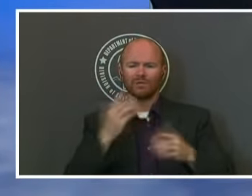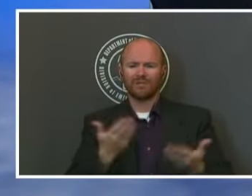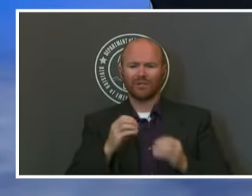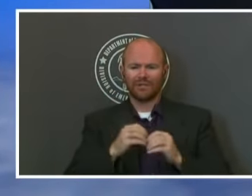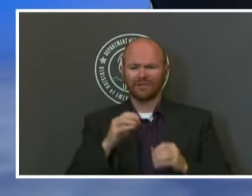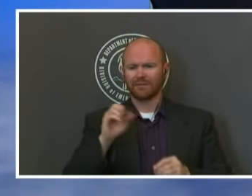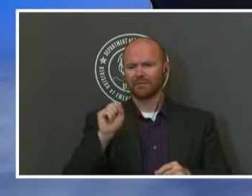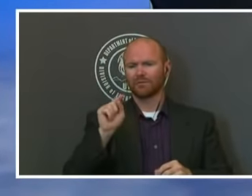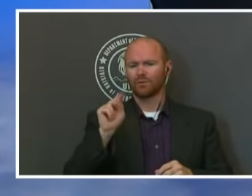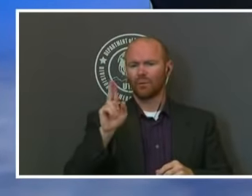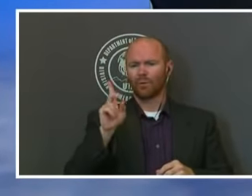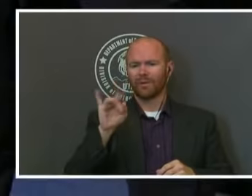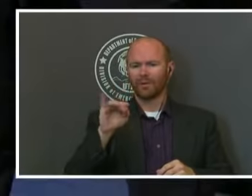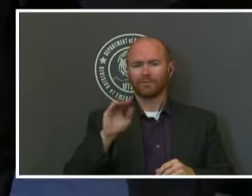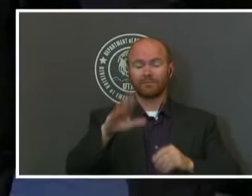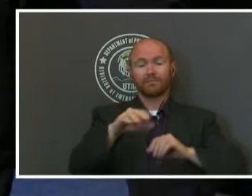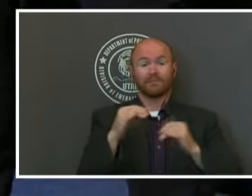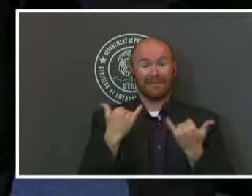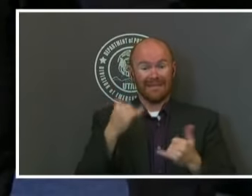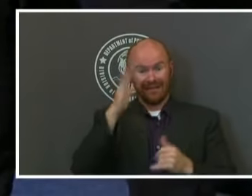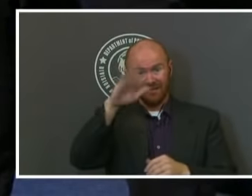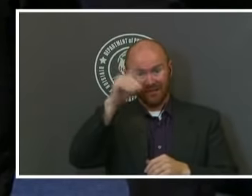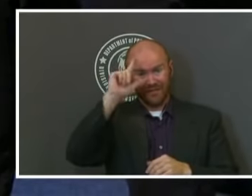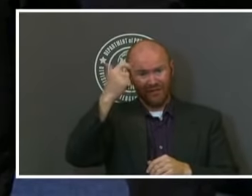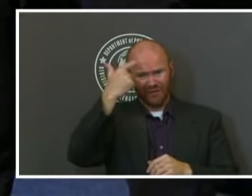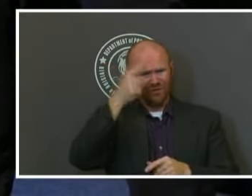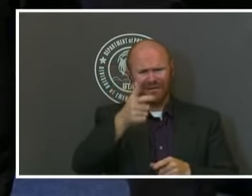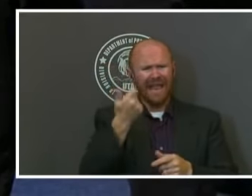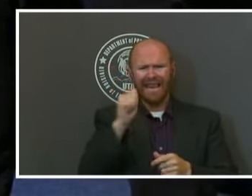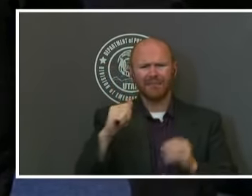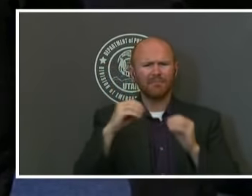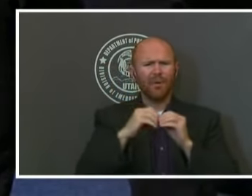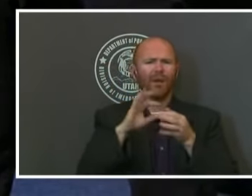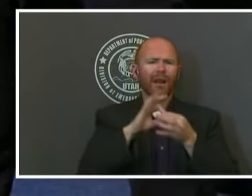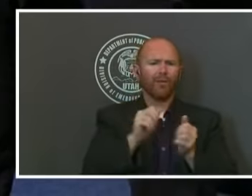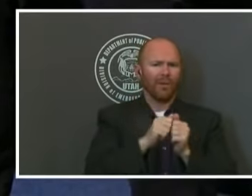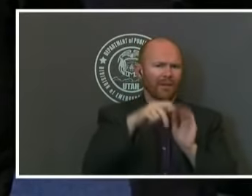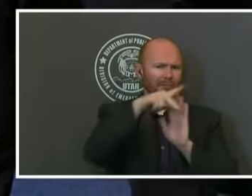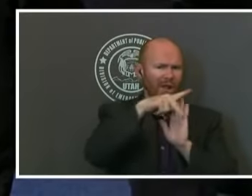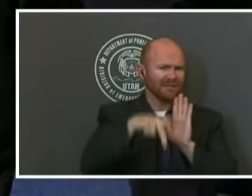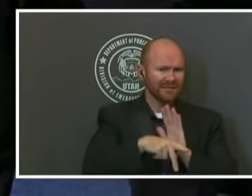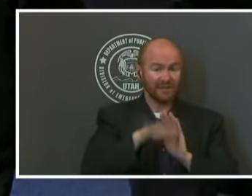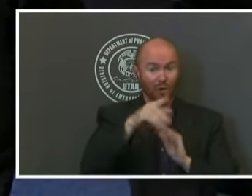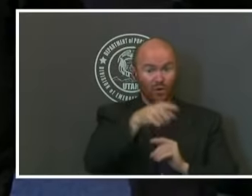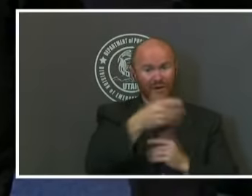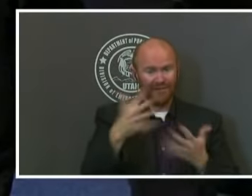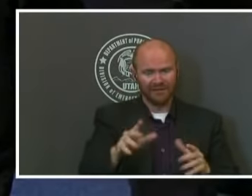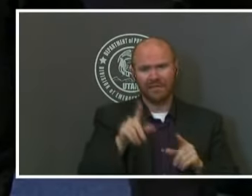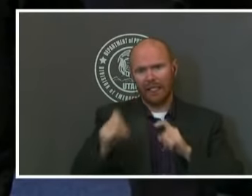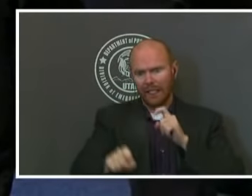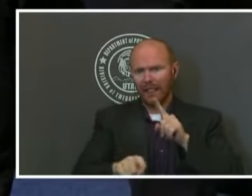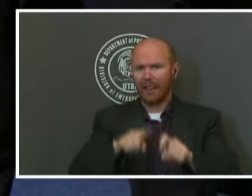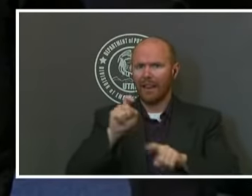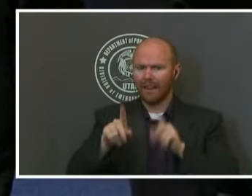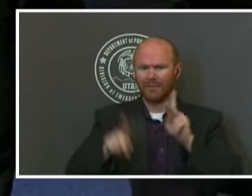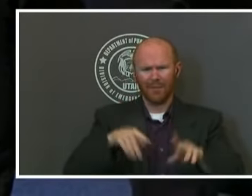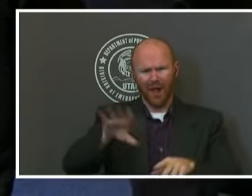can be done policy wise you've asked and asked and asked